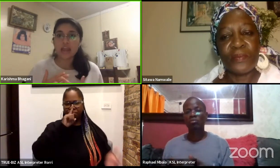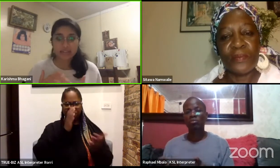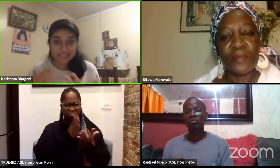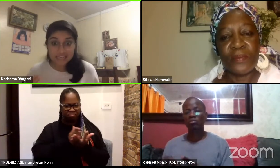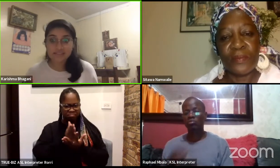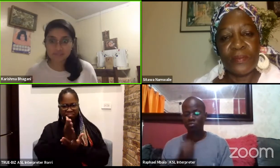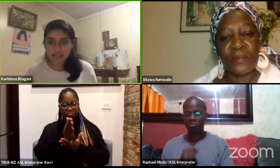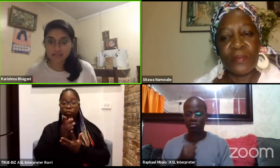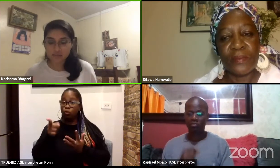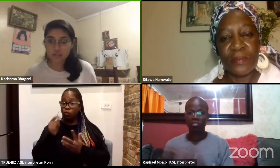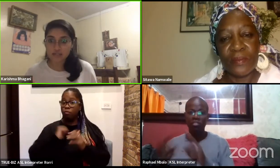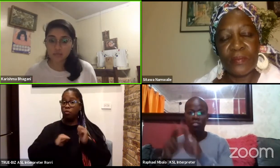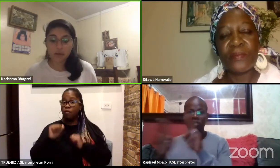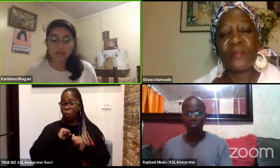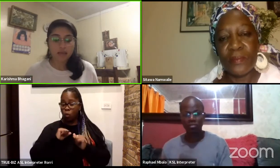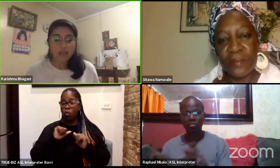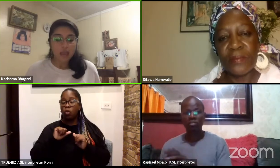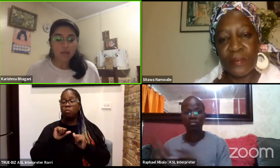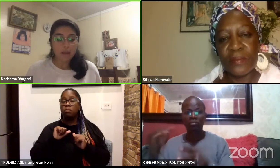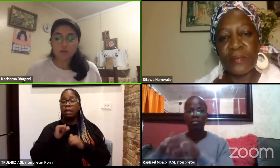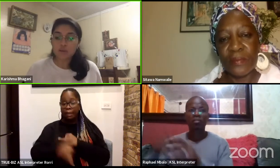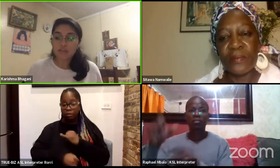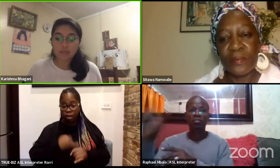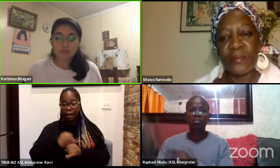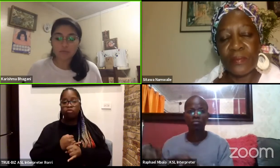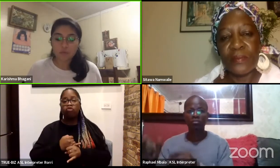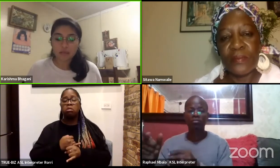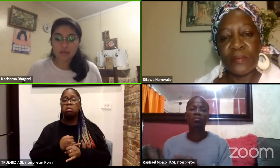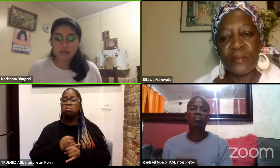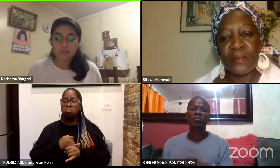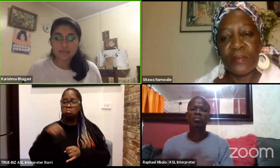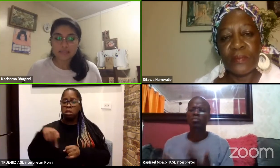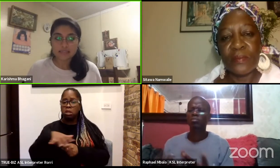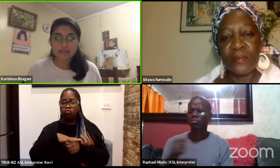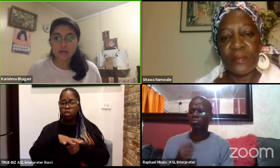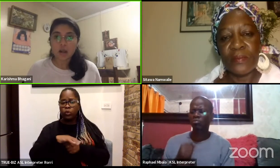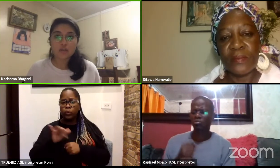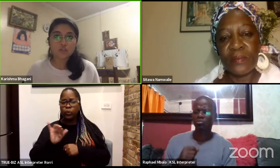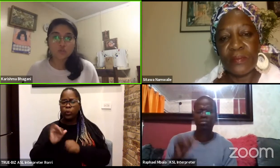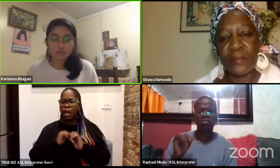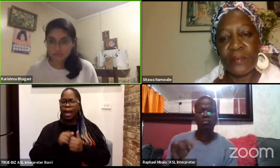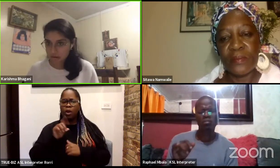and extensively in the region as well, how do you navigate performing pieces that are understood